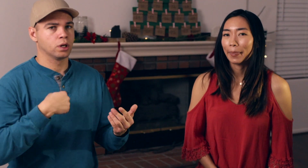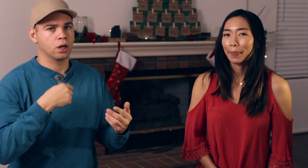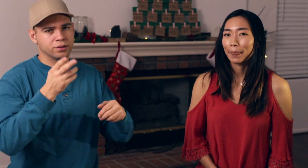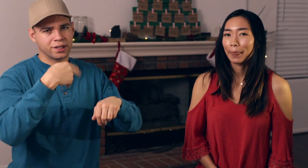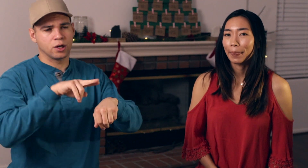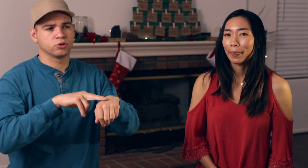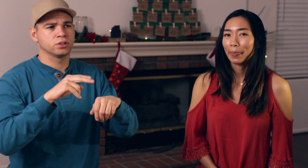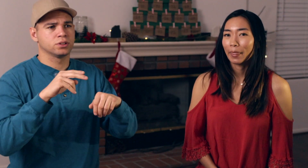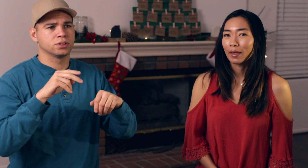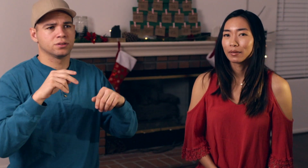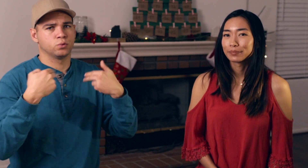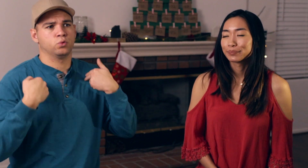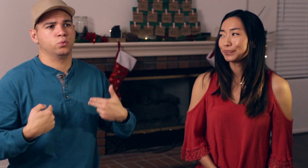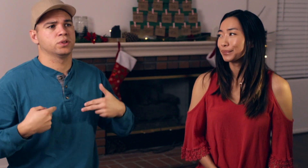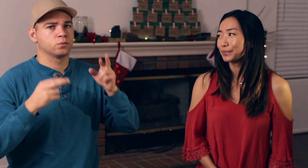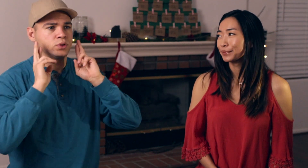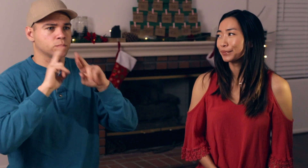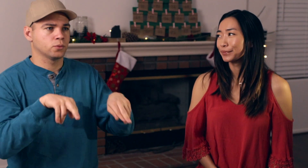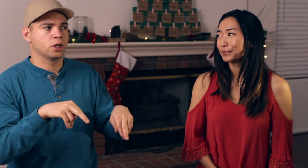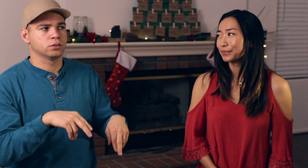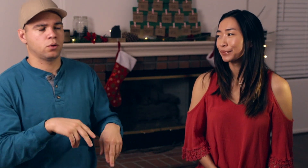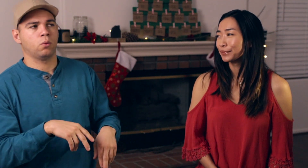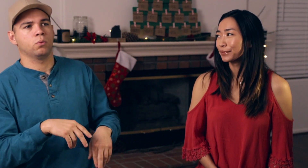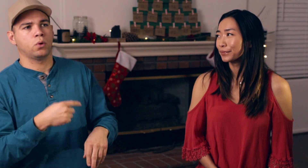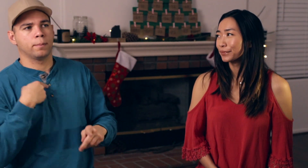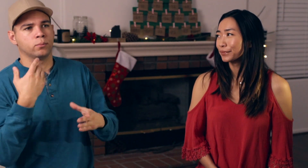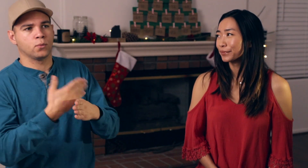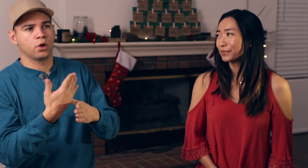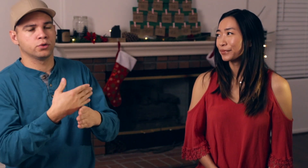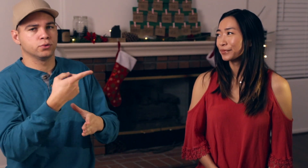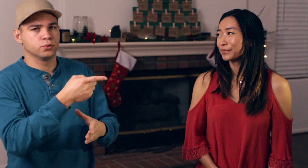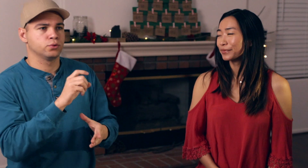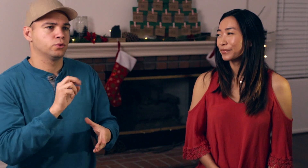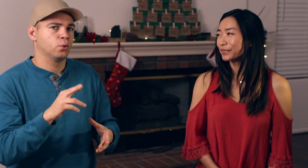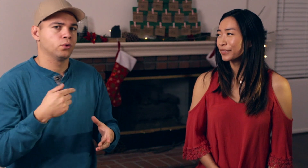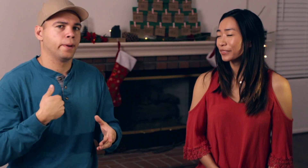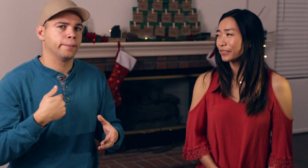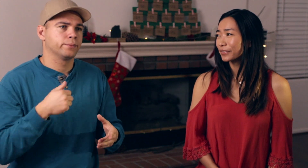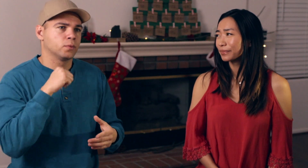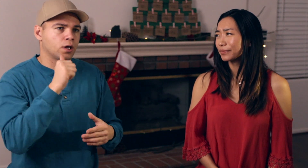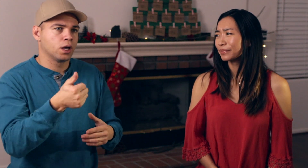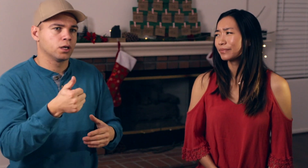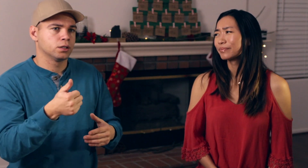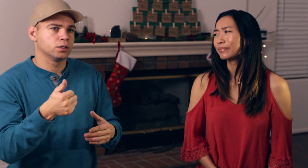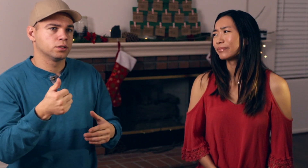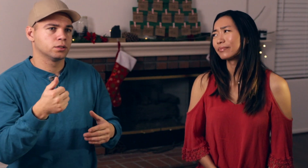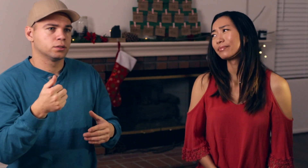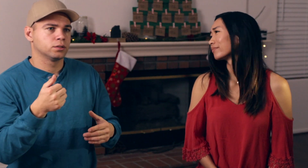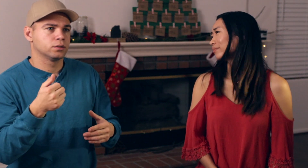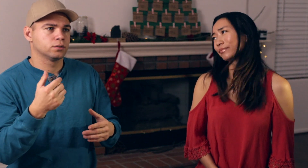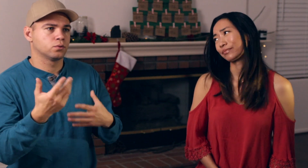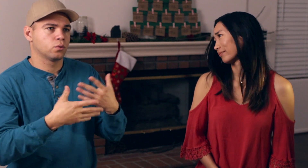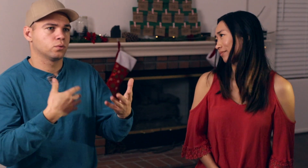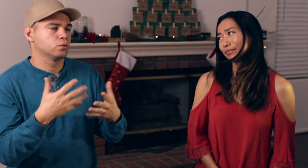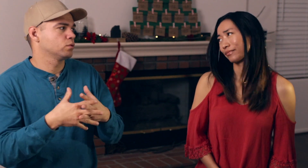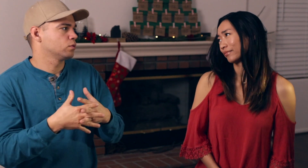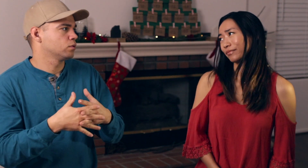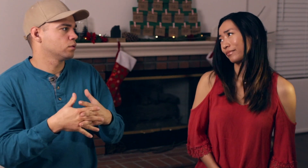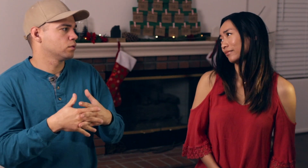So i naturally- human response - "Oh i'm bothering her or i'm not.. you know"